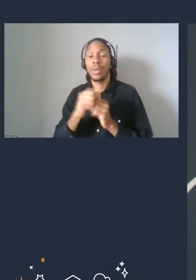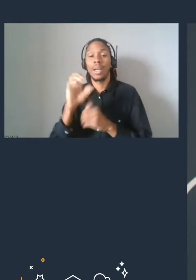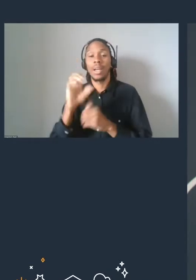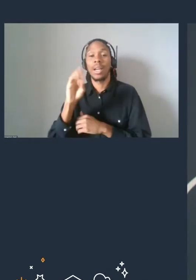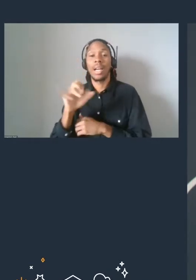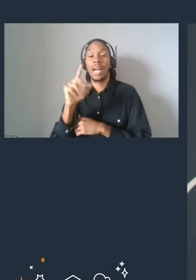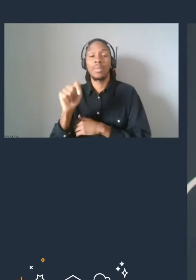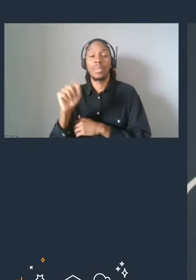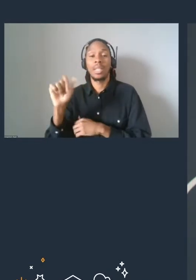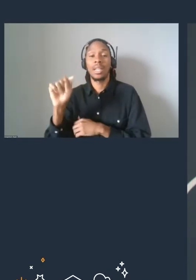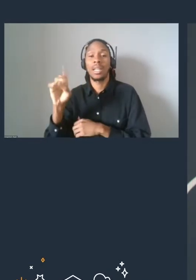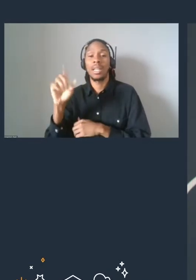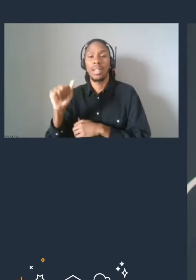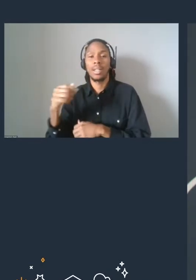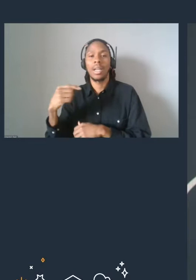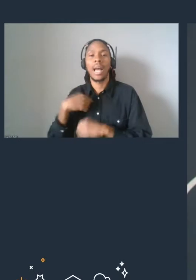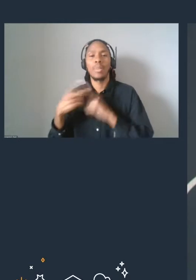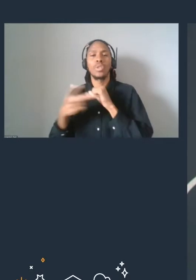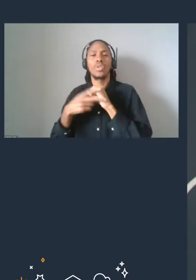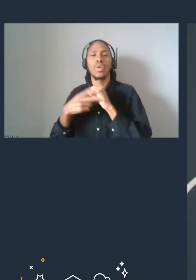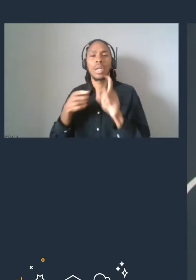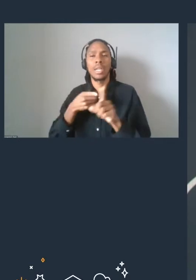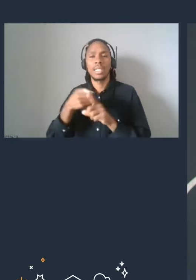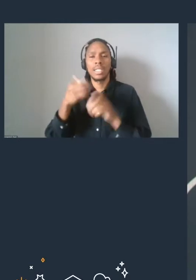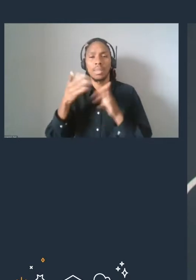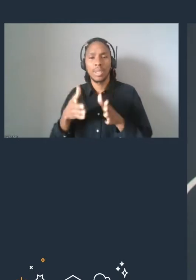I'm a storage specialist solutions architect here at AWS.